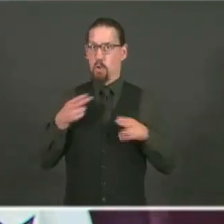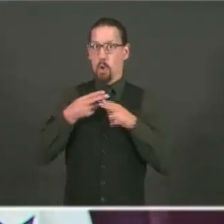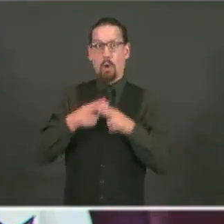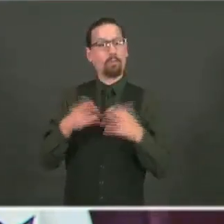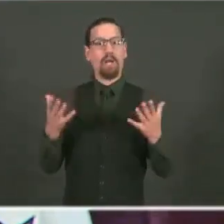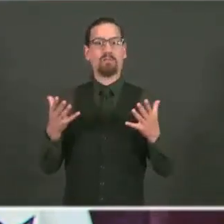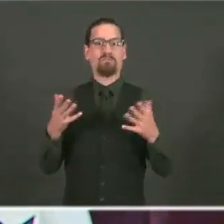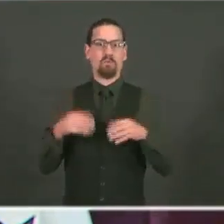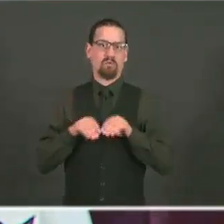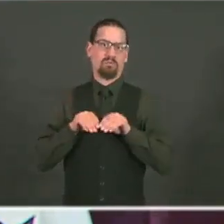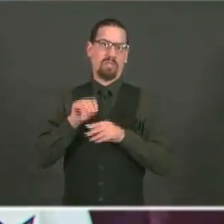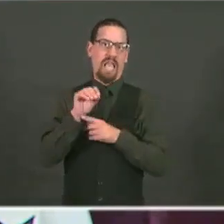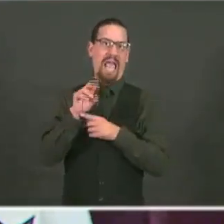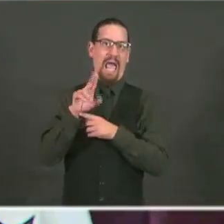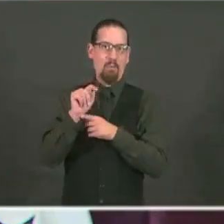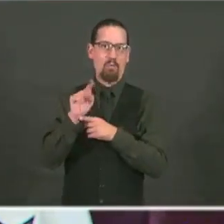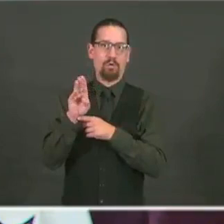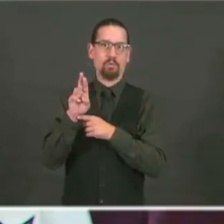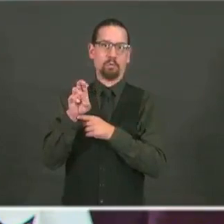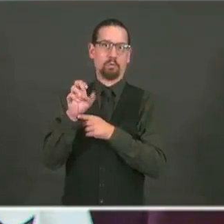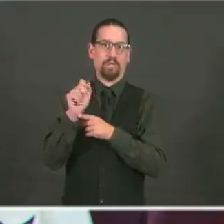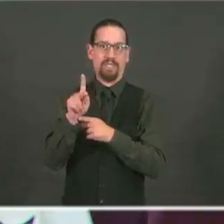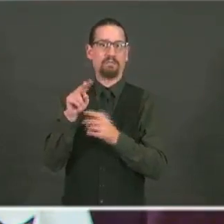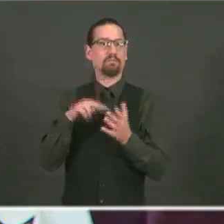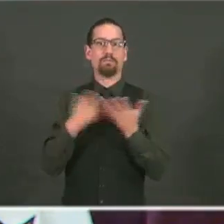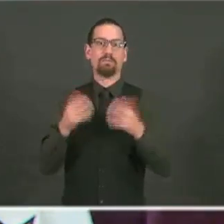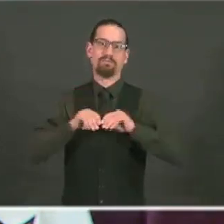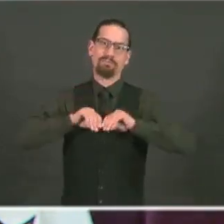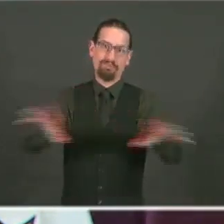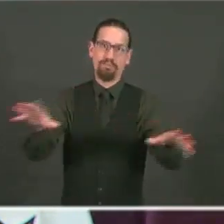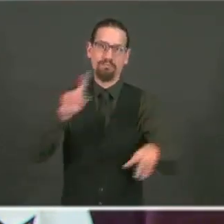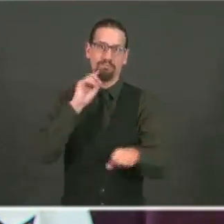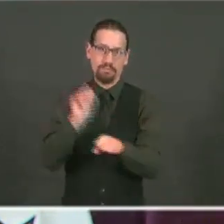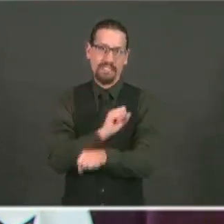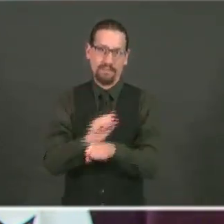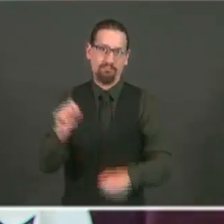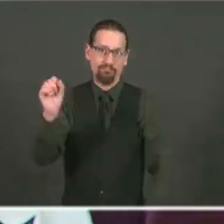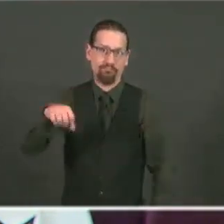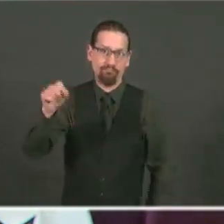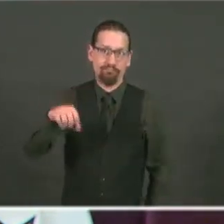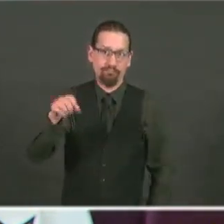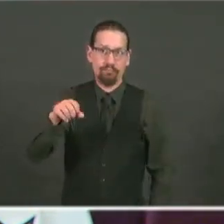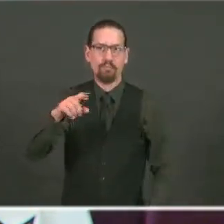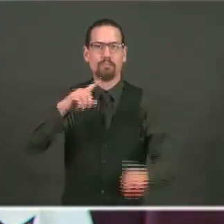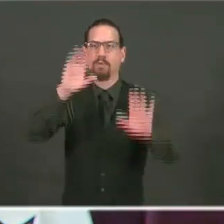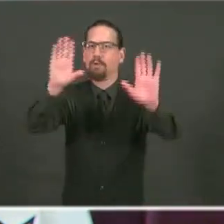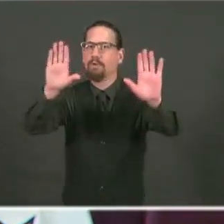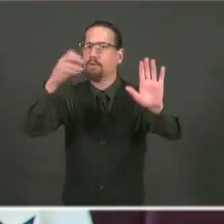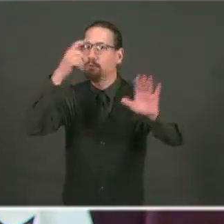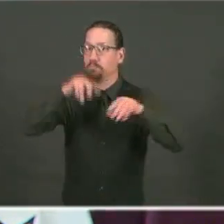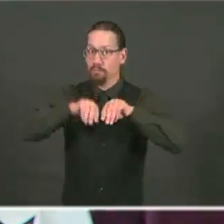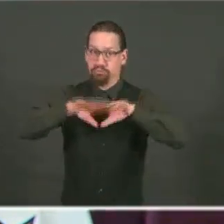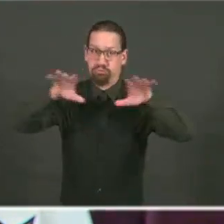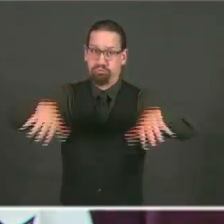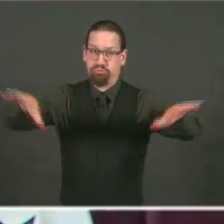WE ARE WORKING IT EVERY DAY. WE ARE NOT OUT OF THE WOODS YET. WE DO HAVE A HANDLE ON IT.